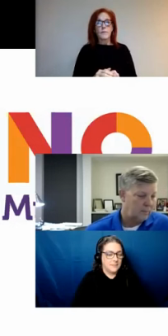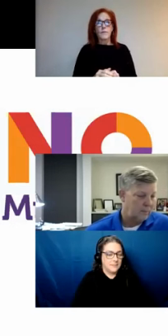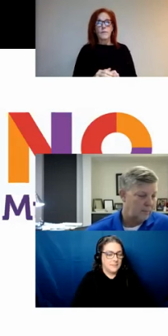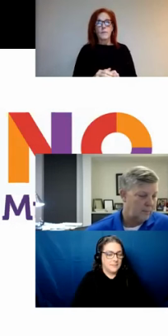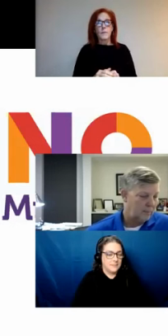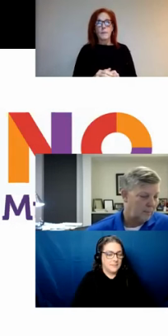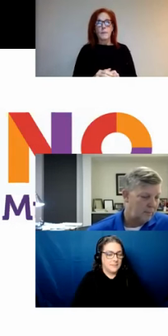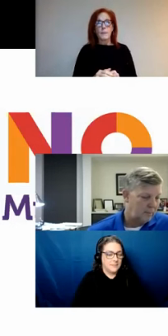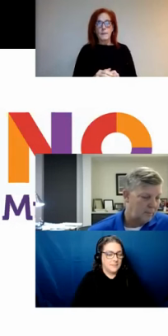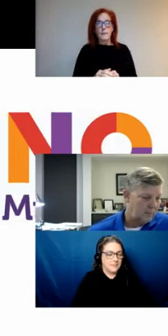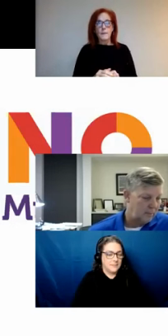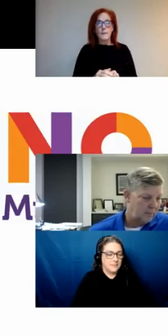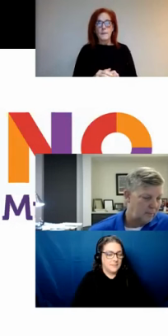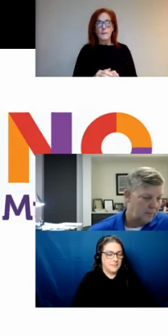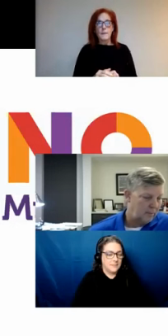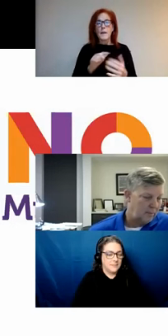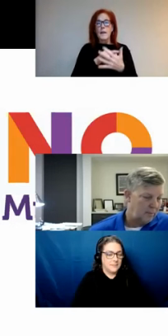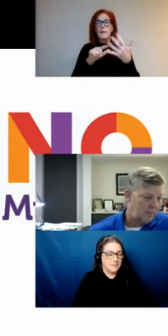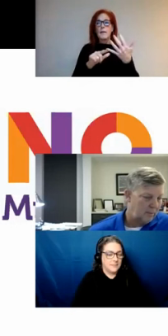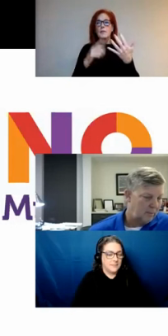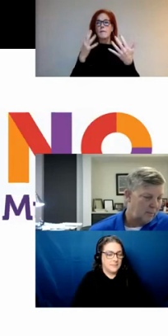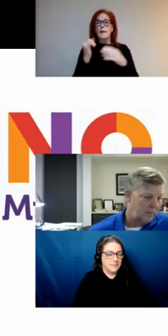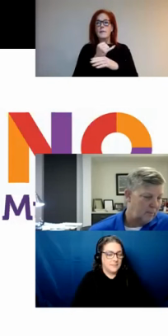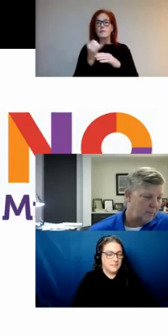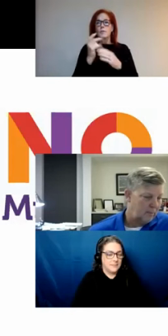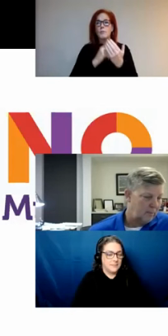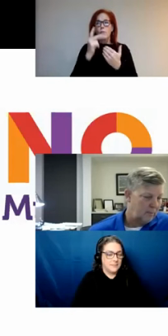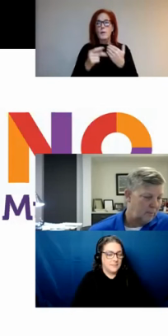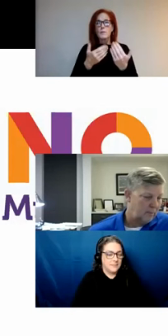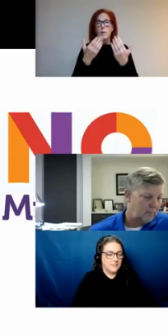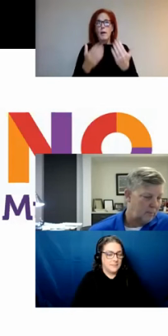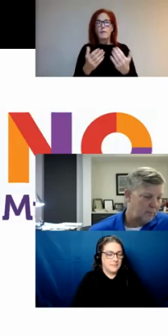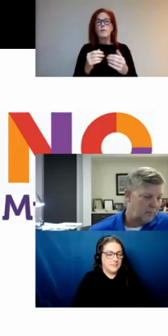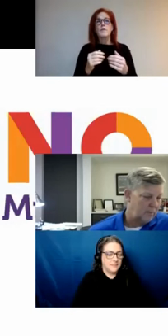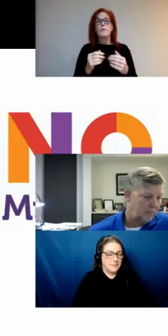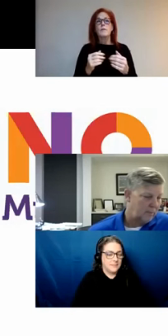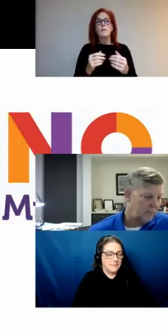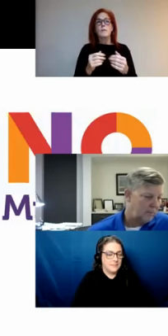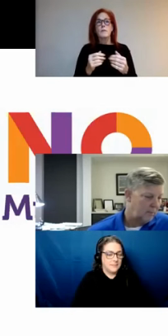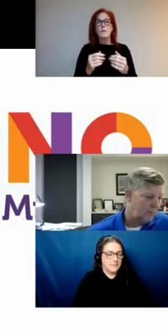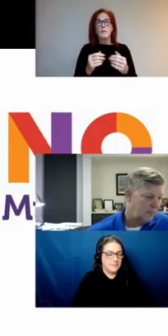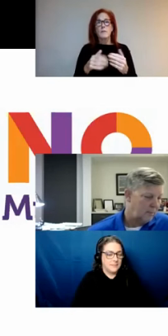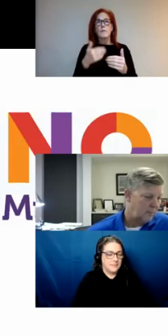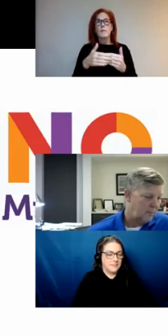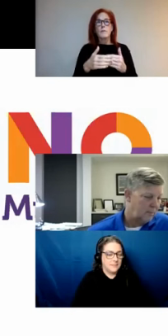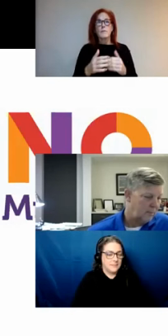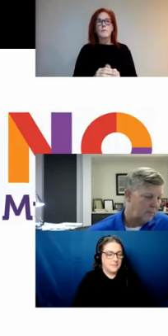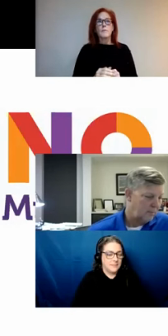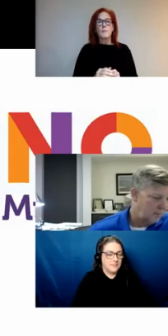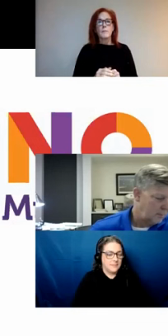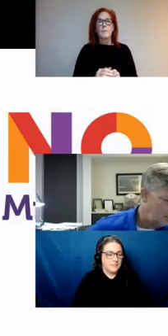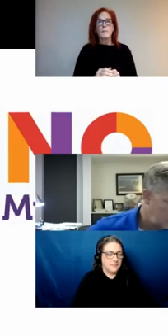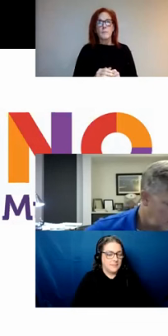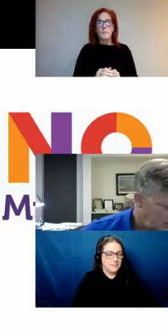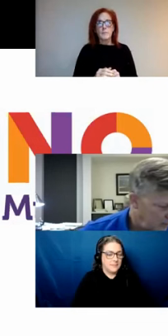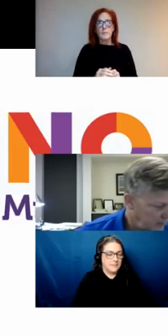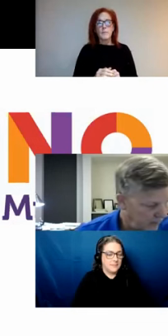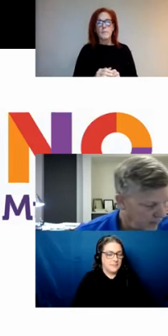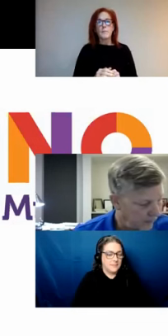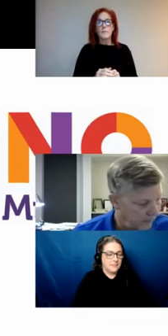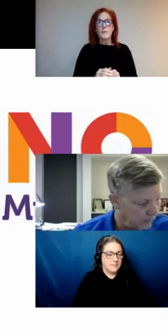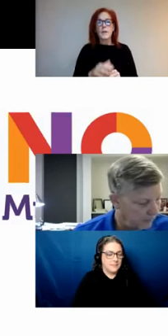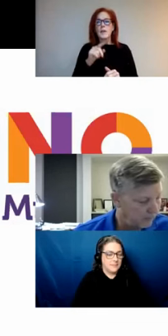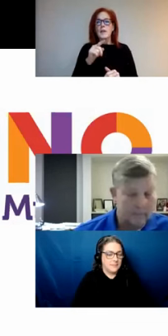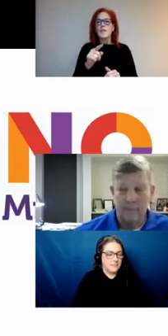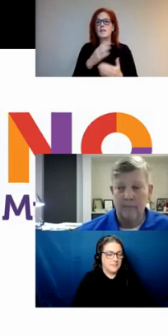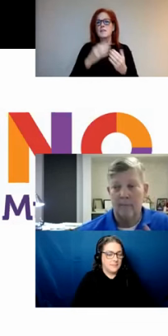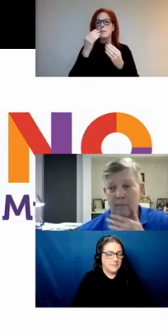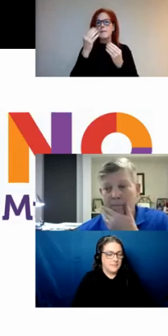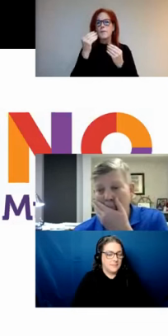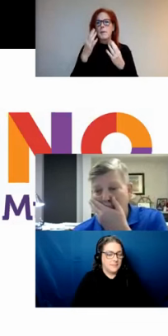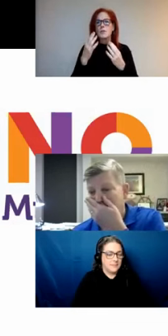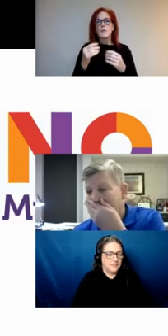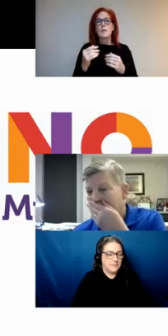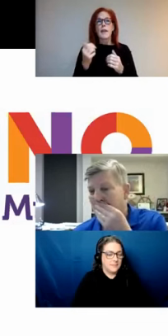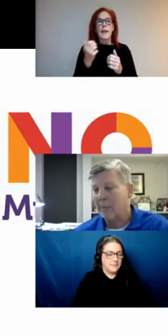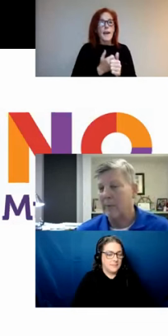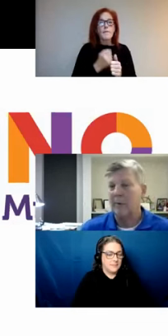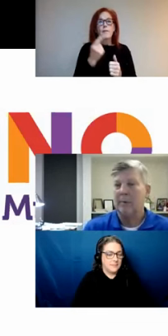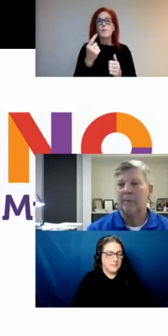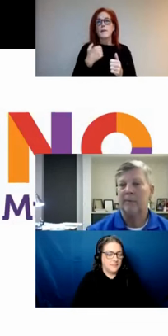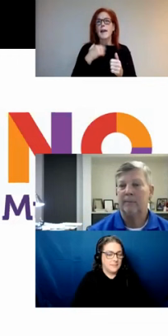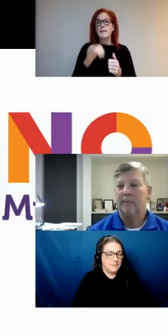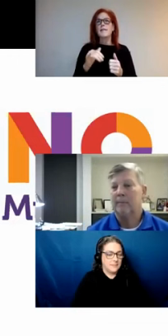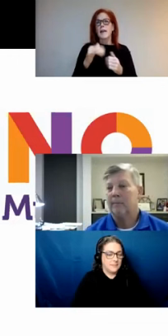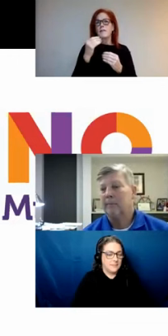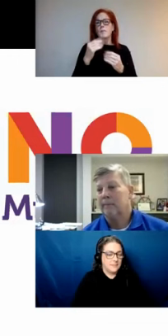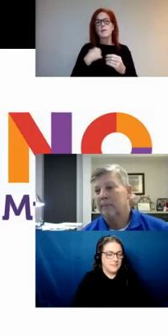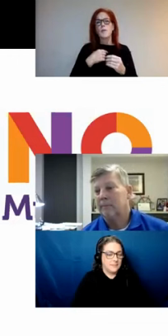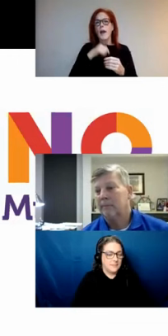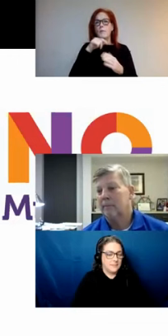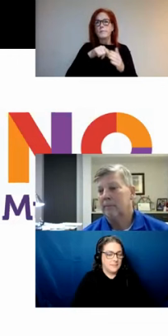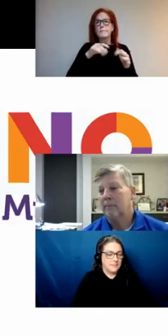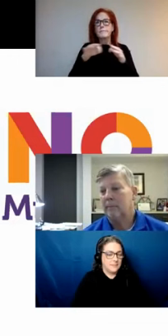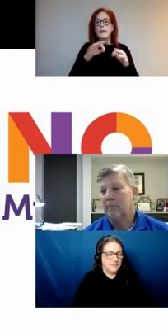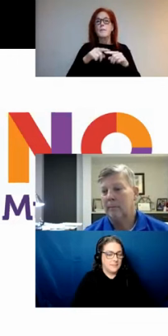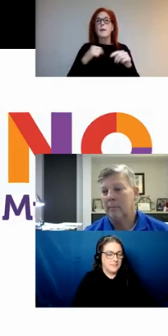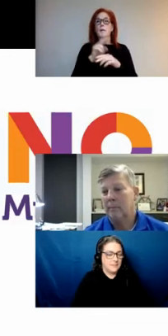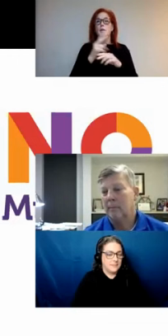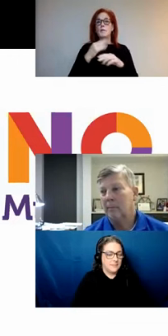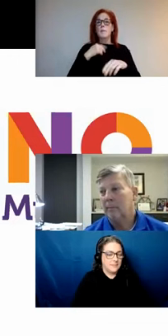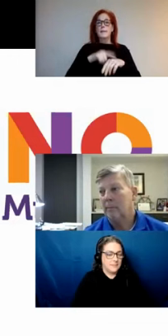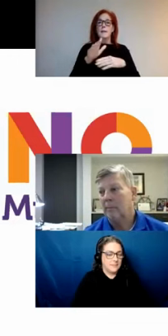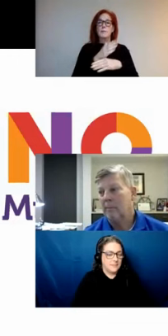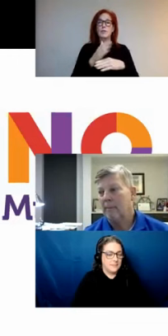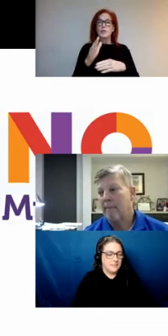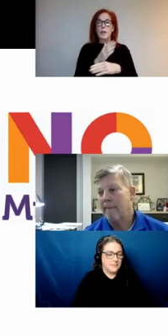So if you have any questions, please let us know, and you can reach out to myself orgone jack. I'm not sure if John want to say hello to the team.